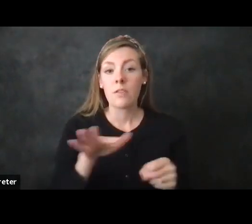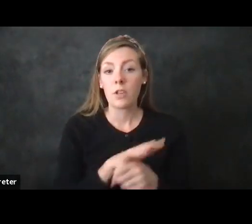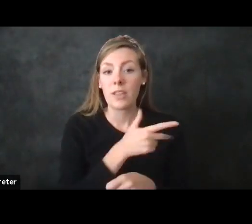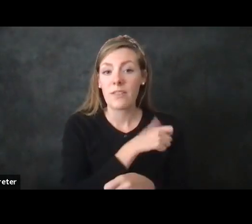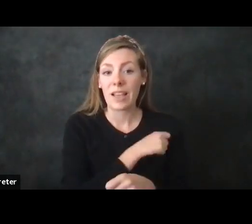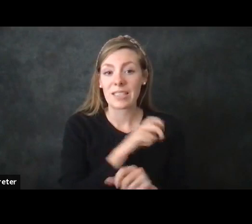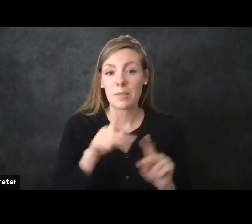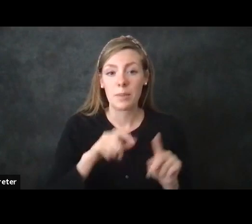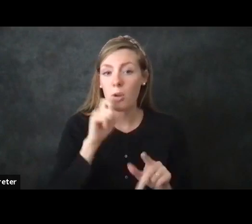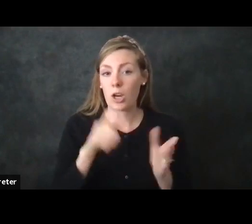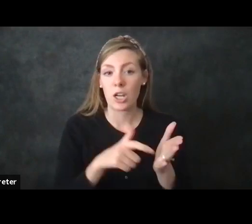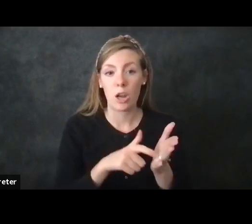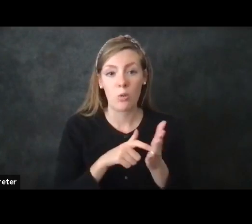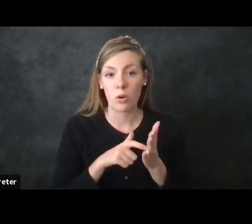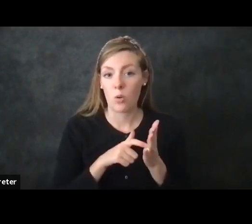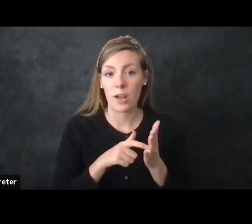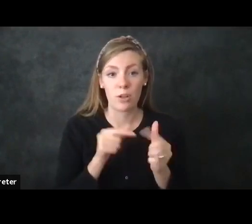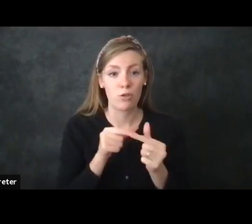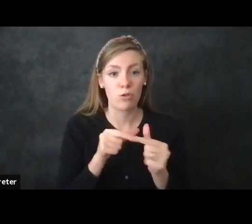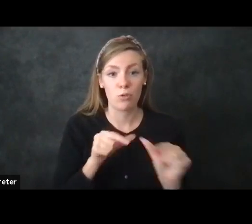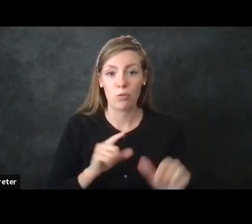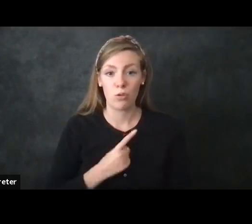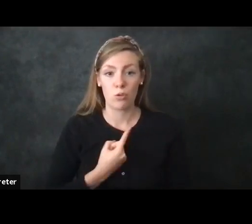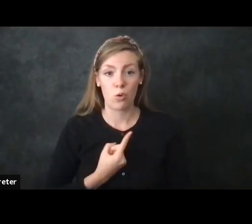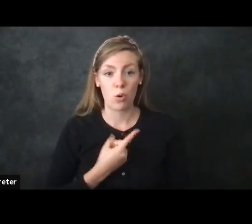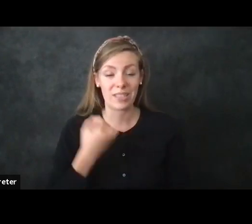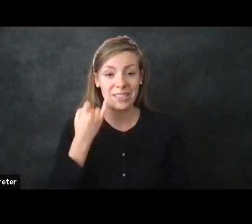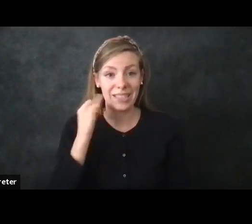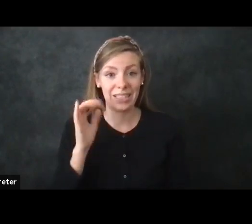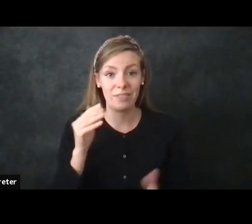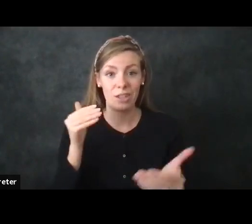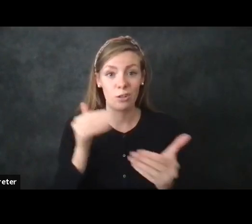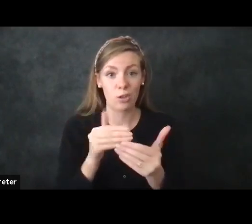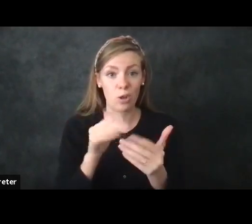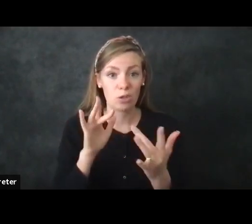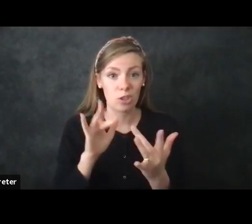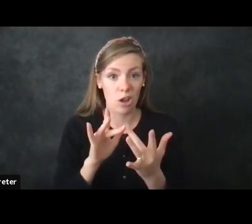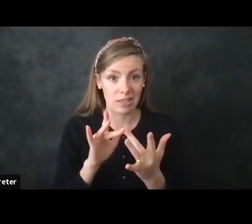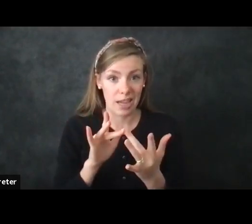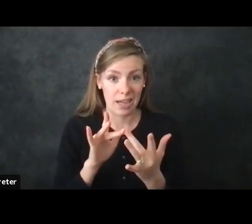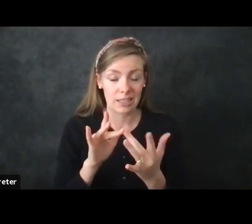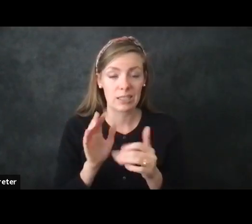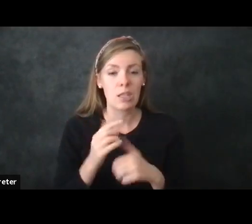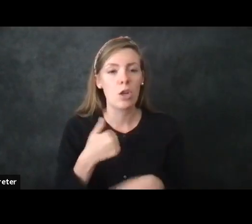if they're close contact to a case of COVID-19, we know that the virus spreads